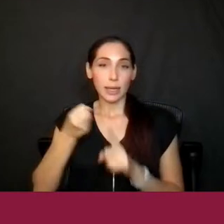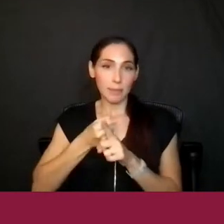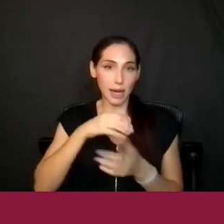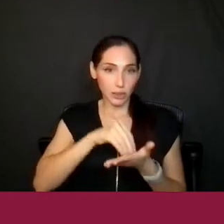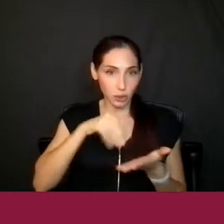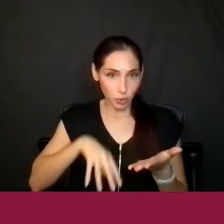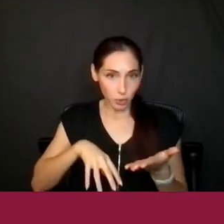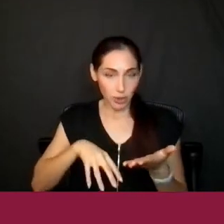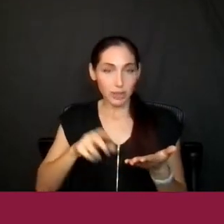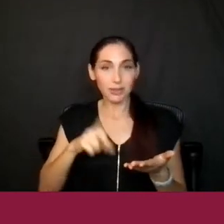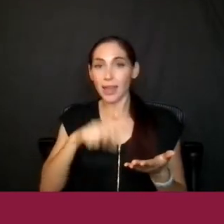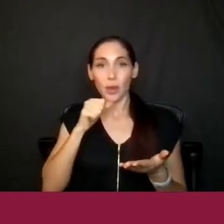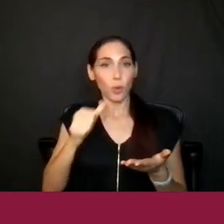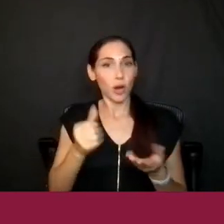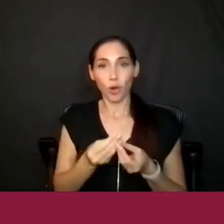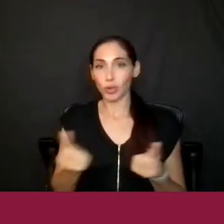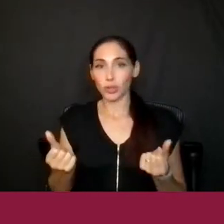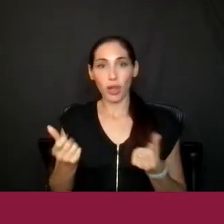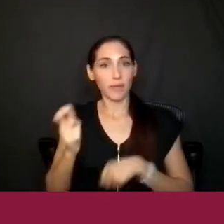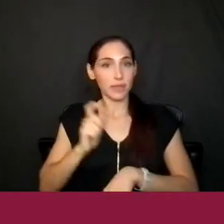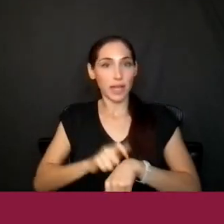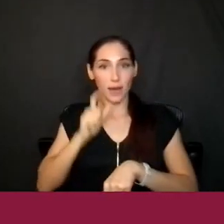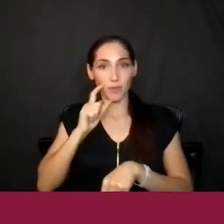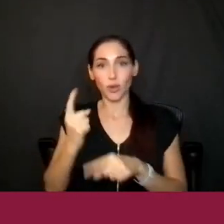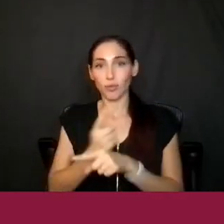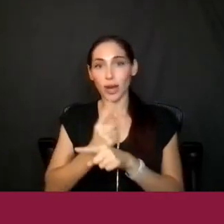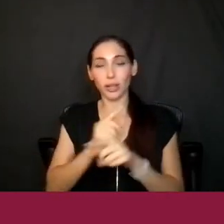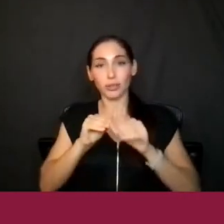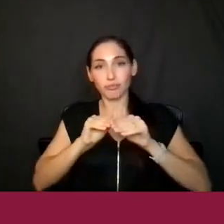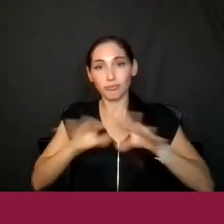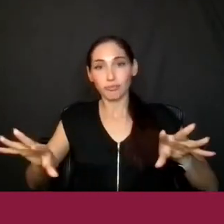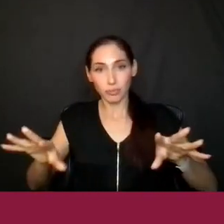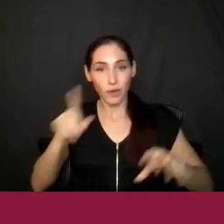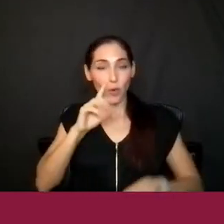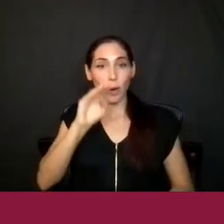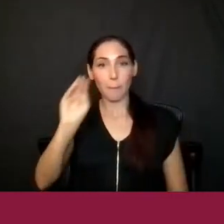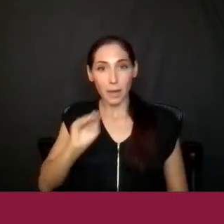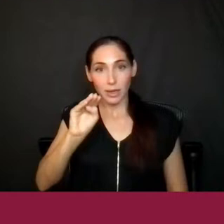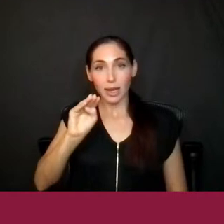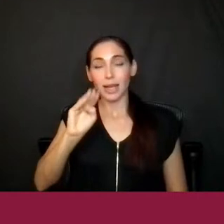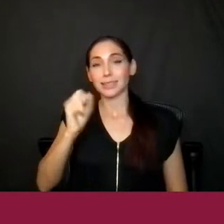not resolved in time for a regular scheduled disbursement of Monday, September 9th.